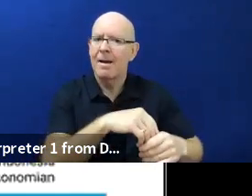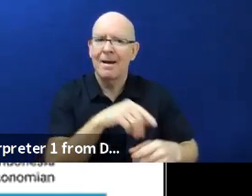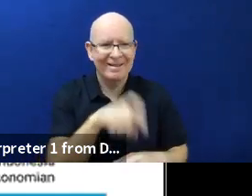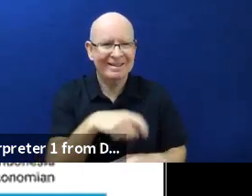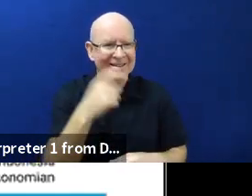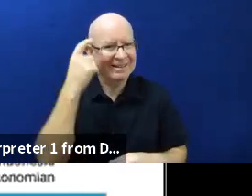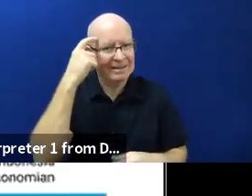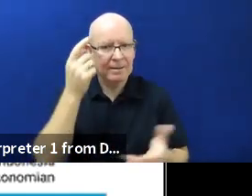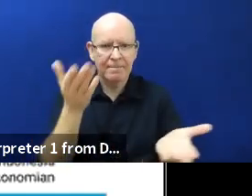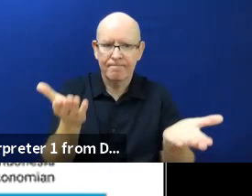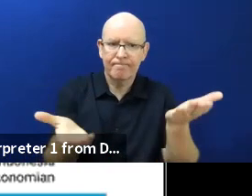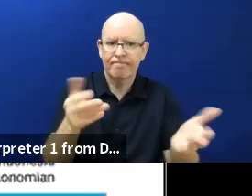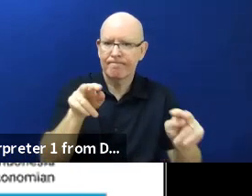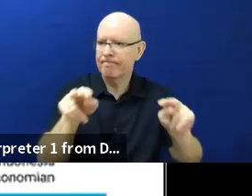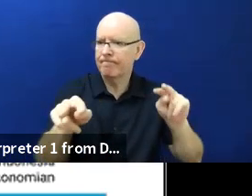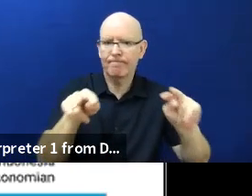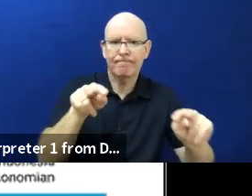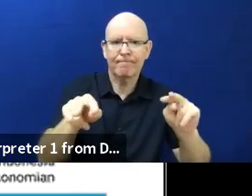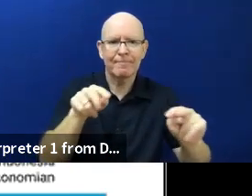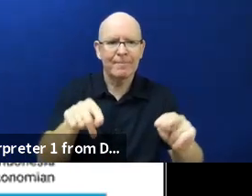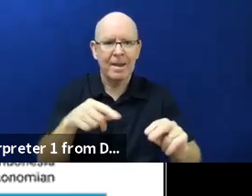and we will hear from our country representatives,